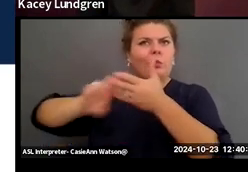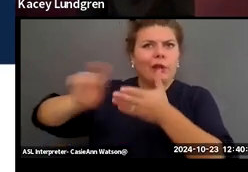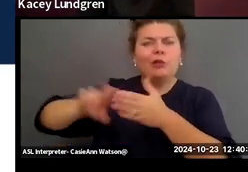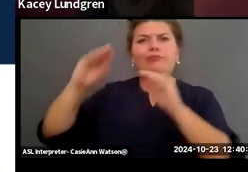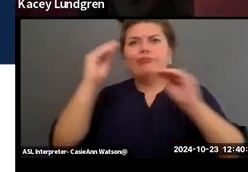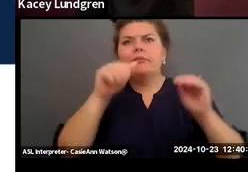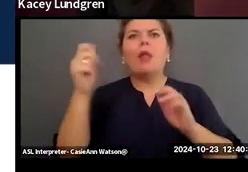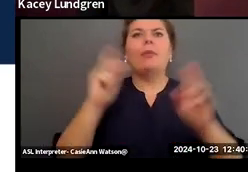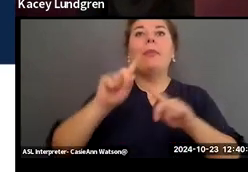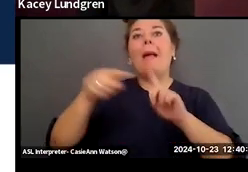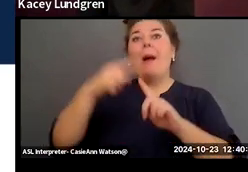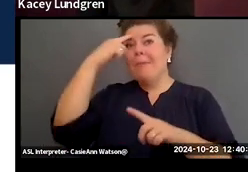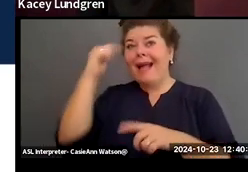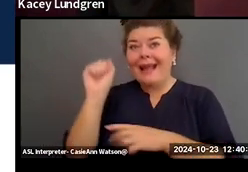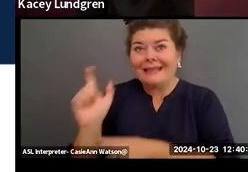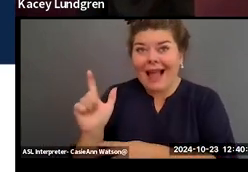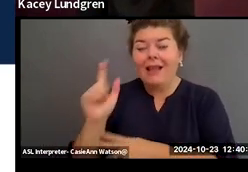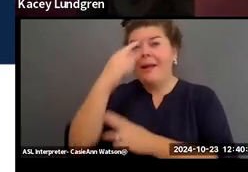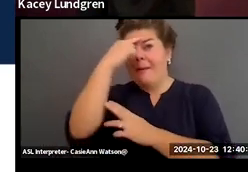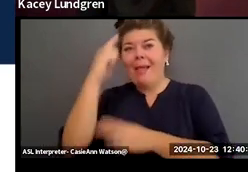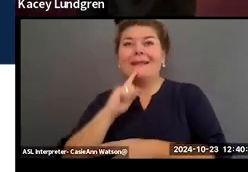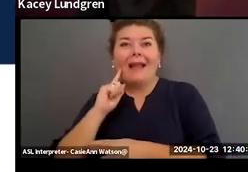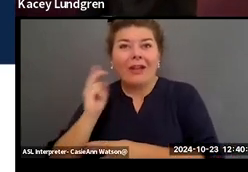about Black ASL, Black deaf history and culture.